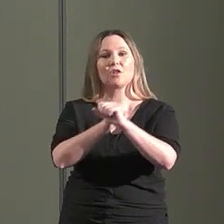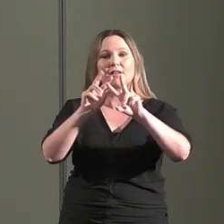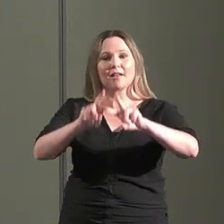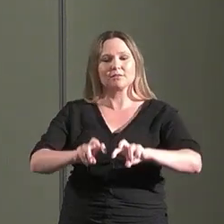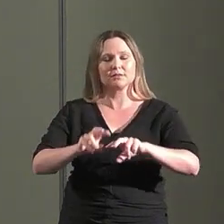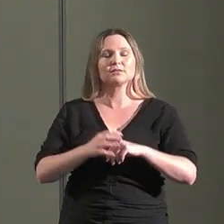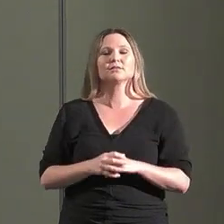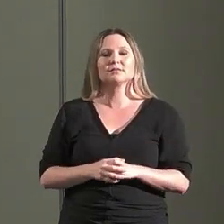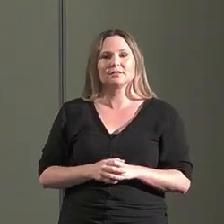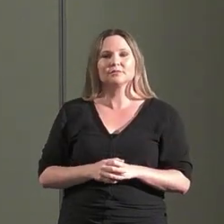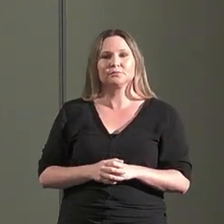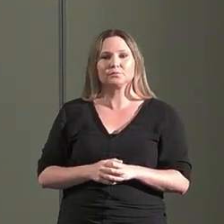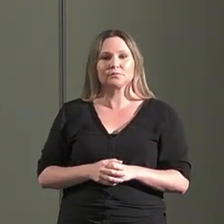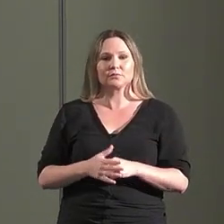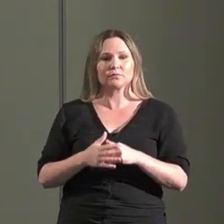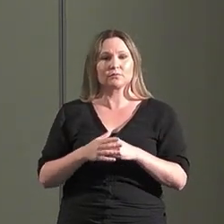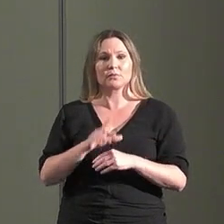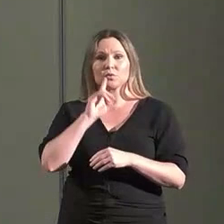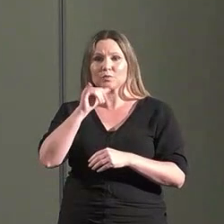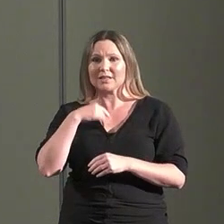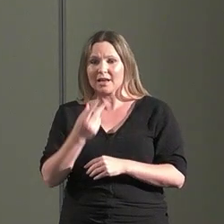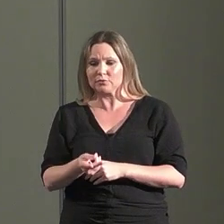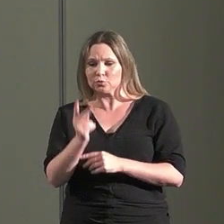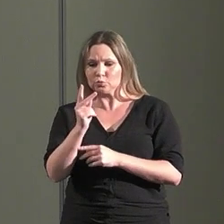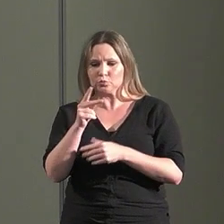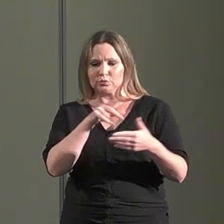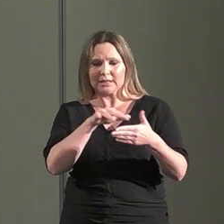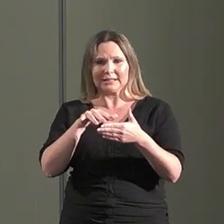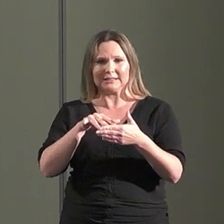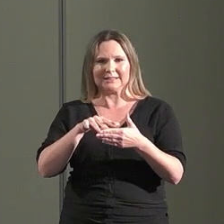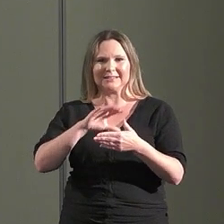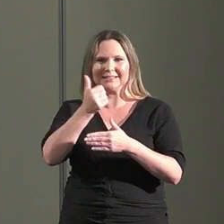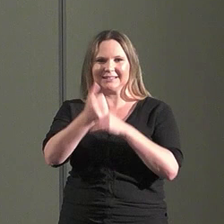We have two studies. Ten years apart.